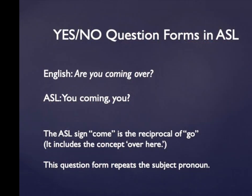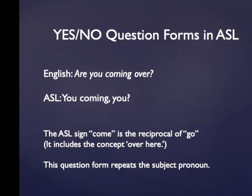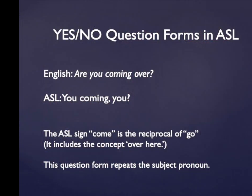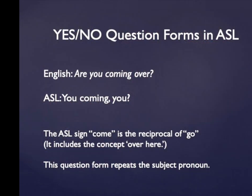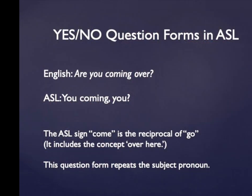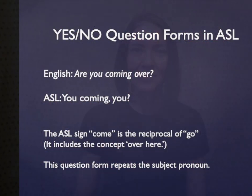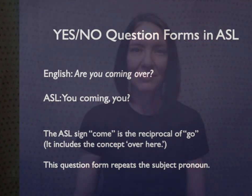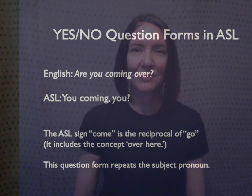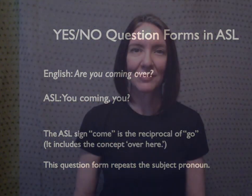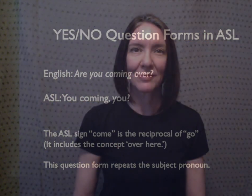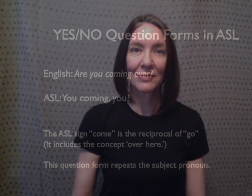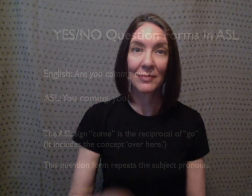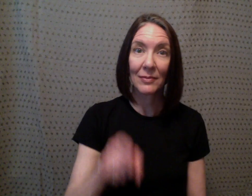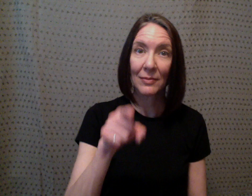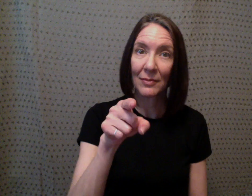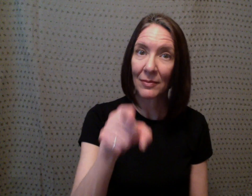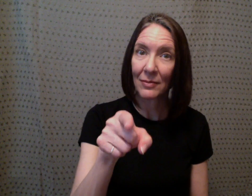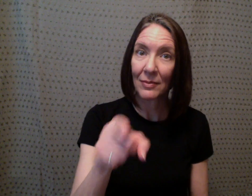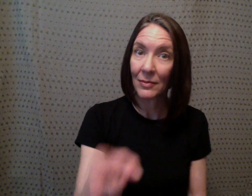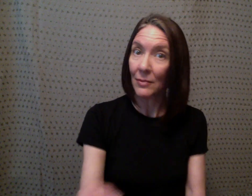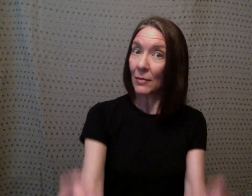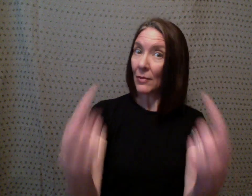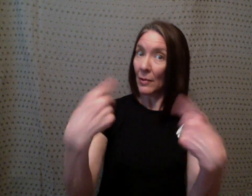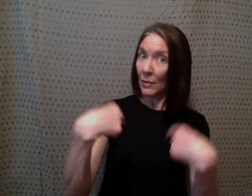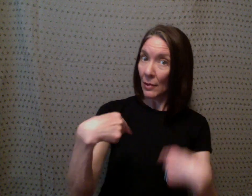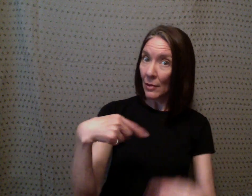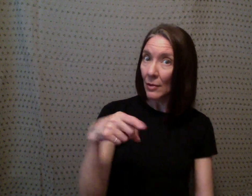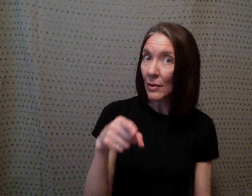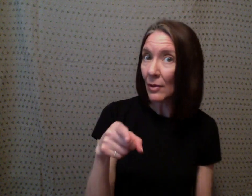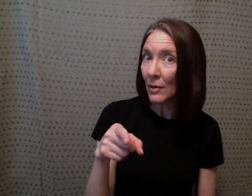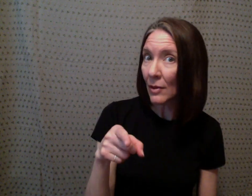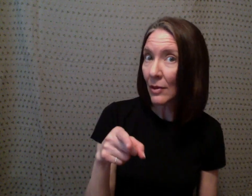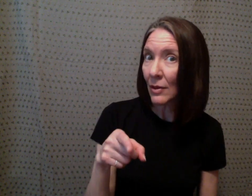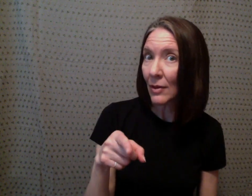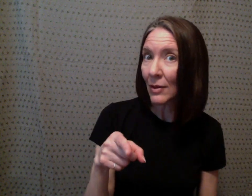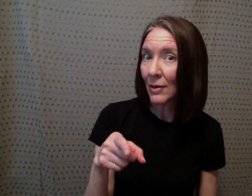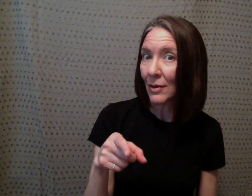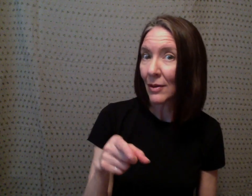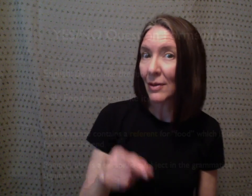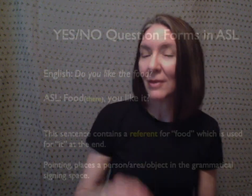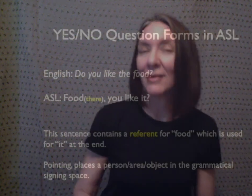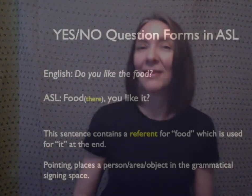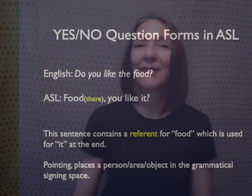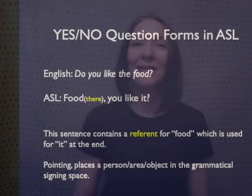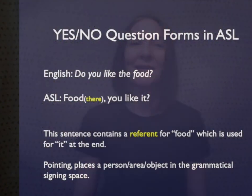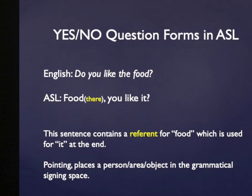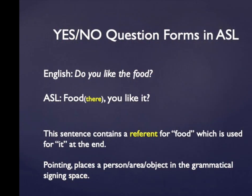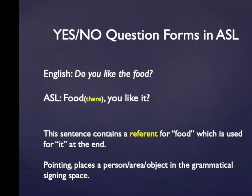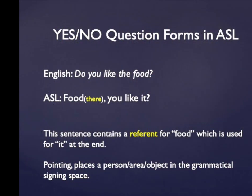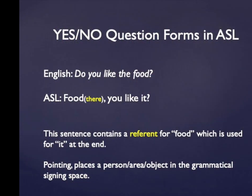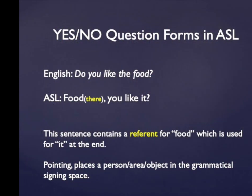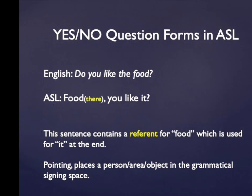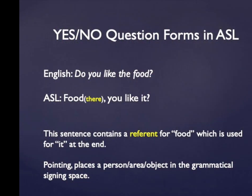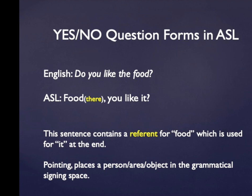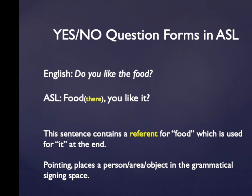are reciprocal signs. Are you coming you? When the subject of your